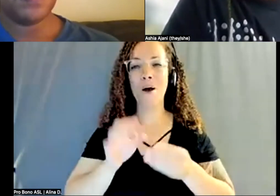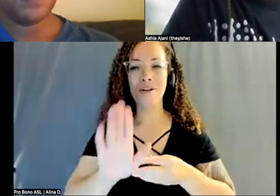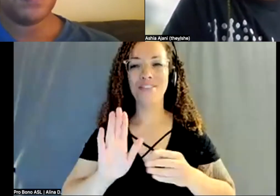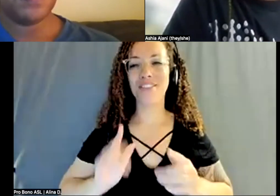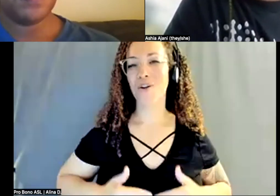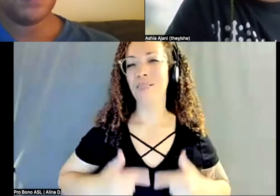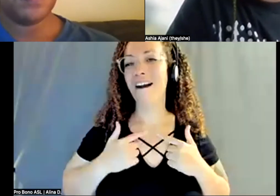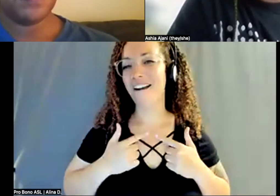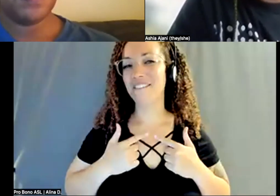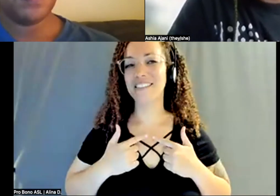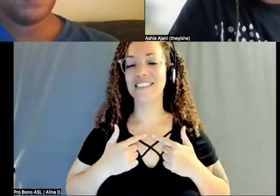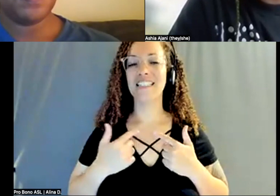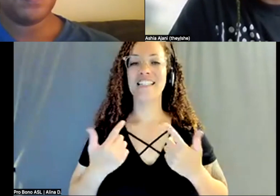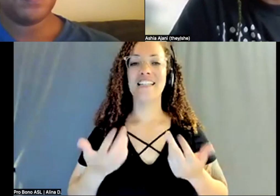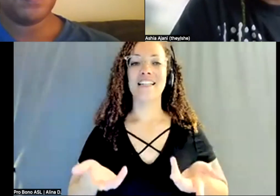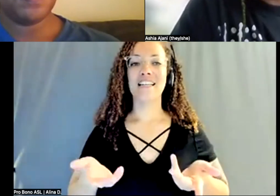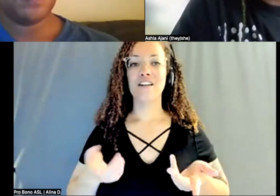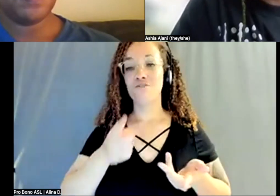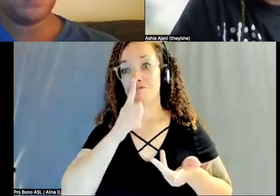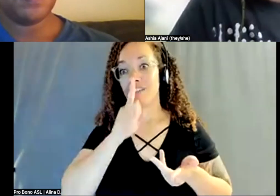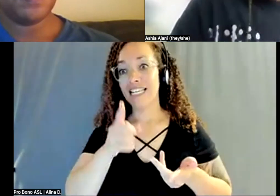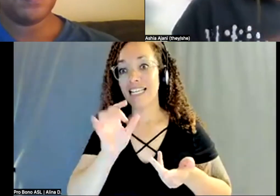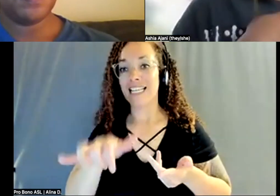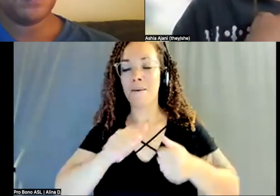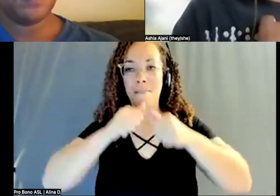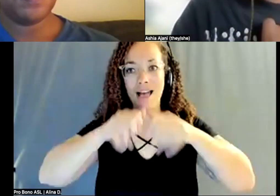Which was really like such a blessing but it was also I also learned